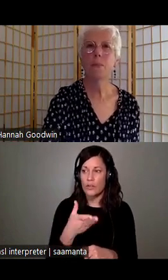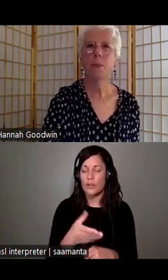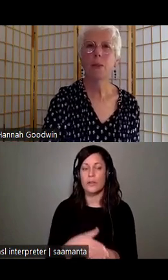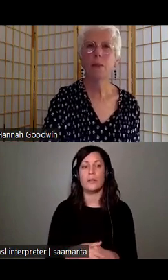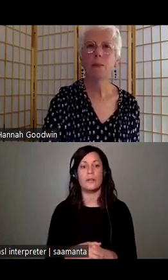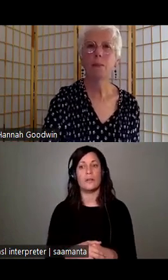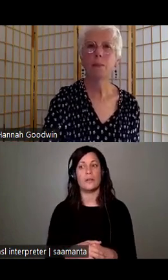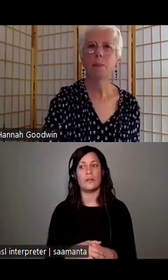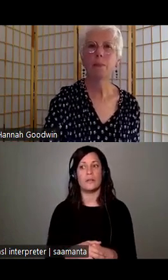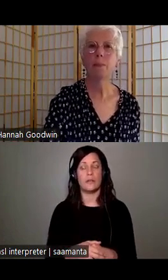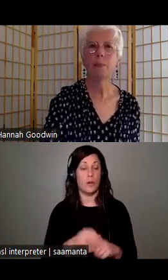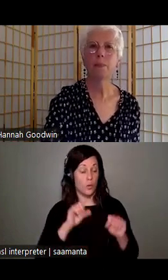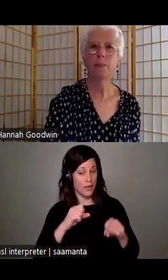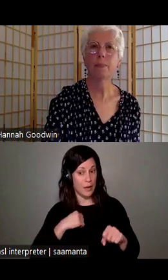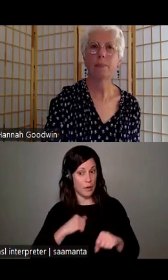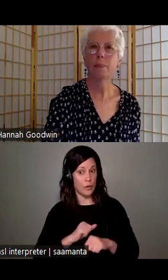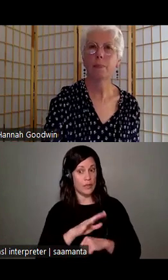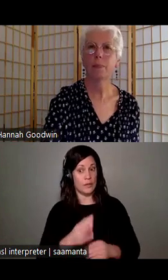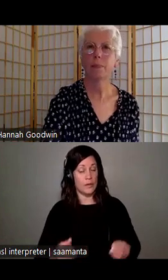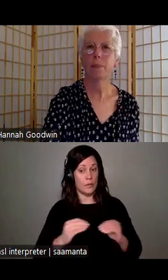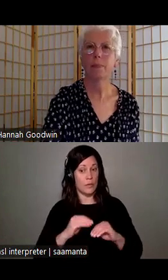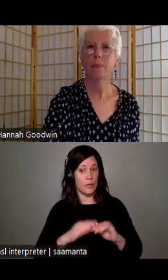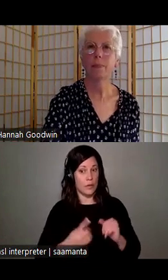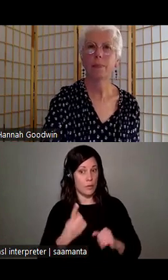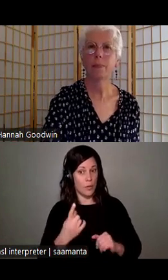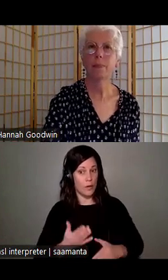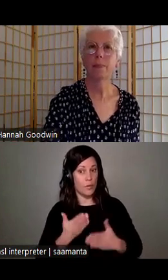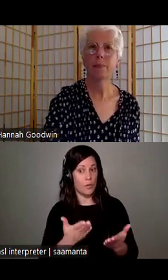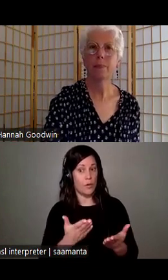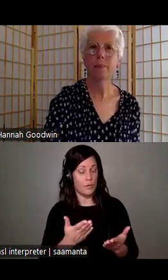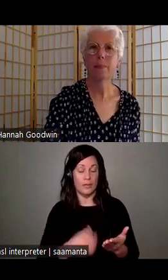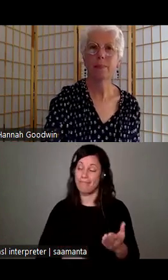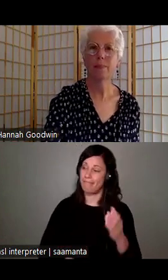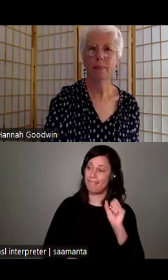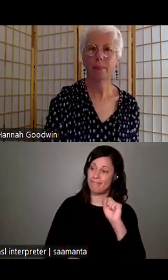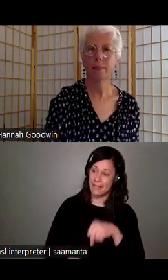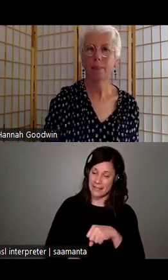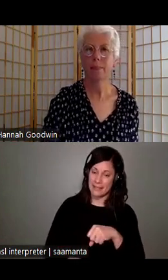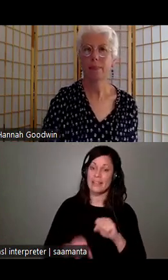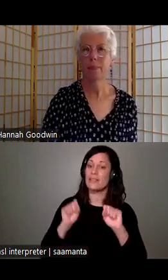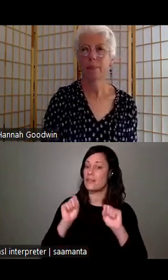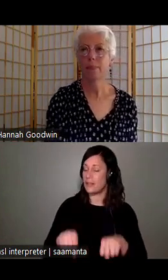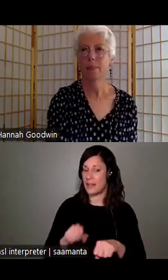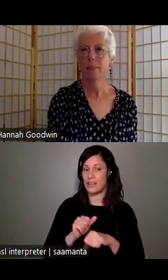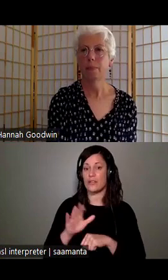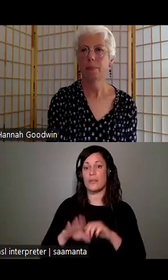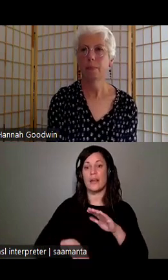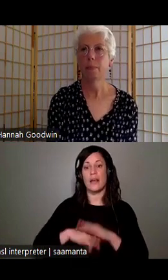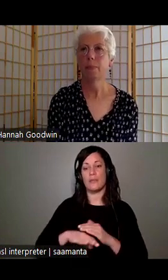Are we able to submit more than one proposal? Yes, the answer is yes. You can submit up to three.